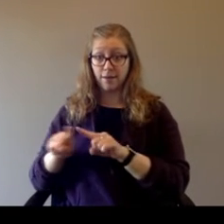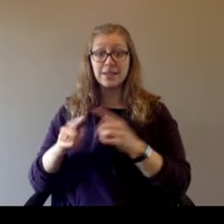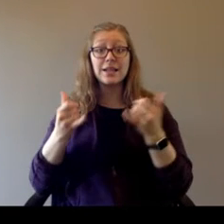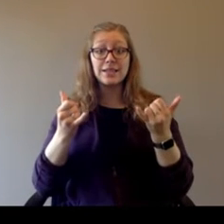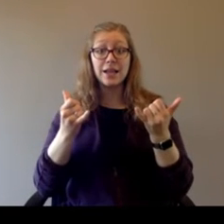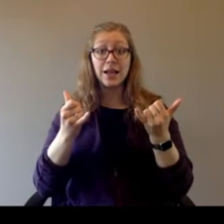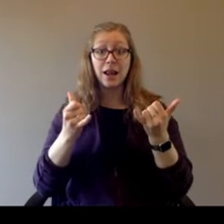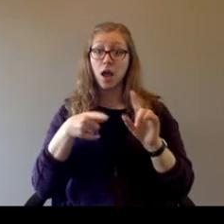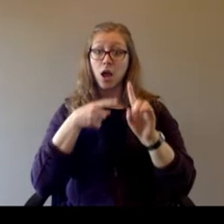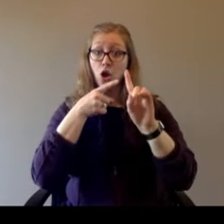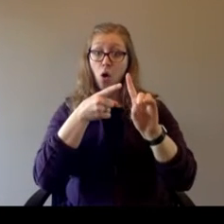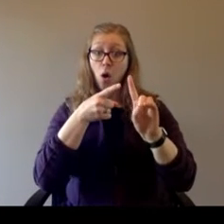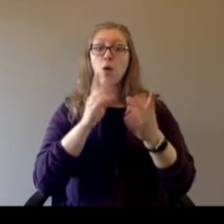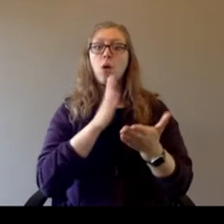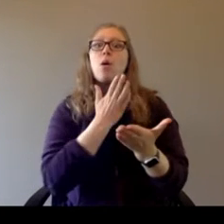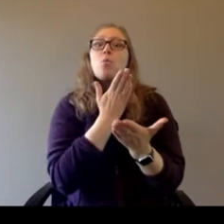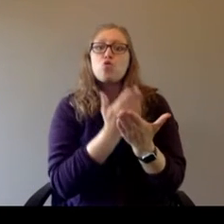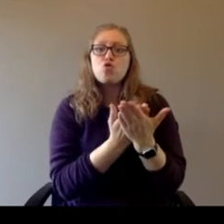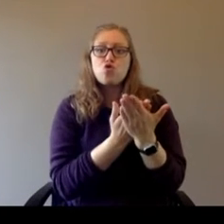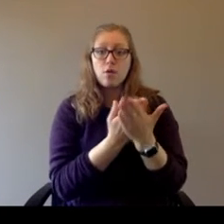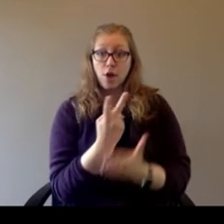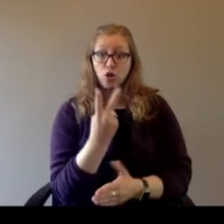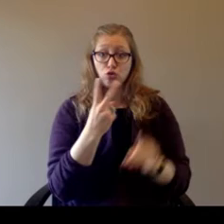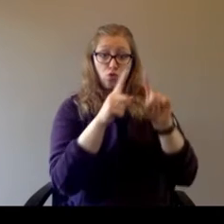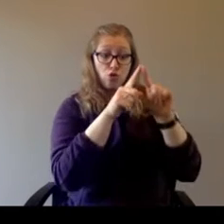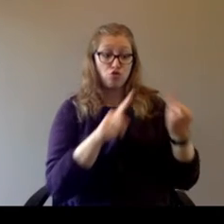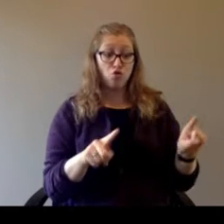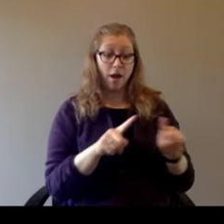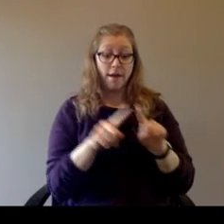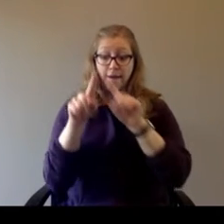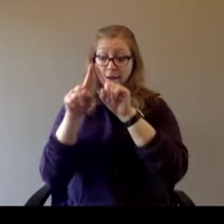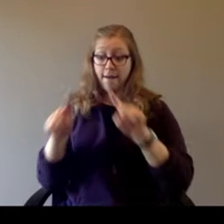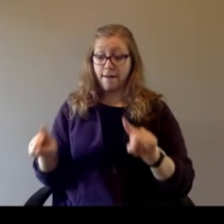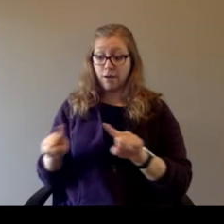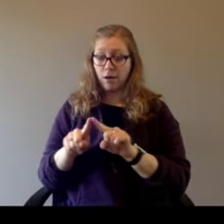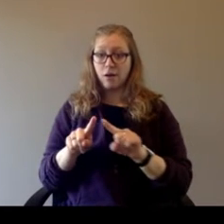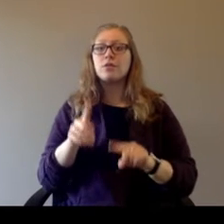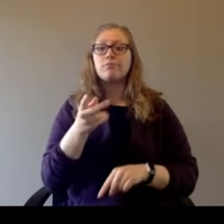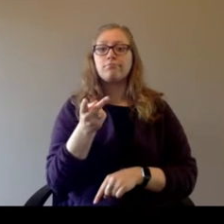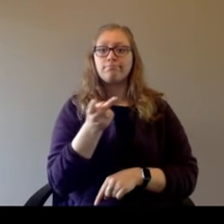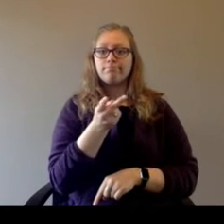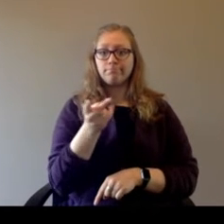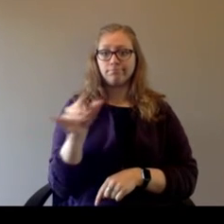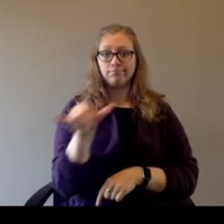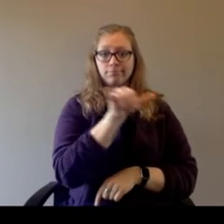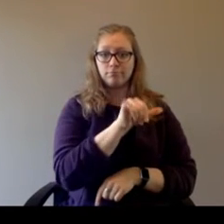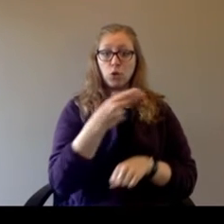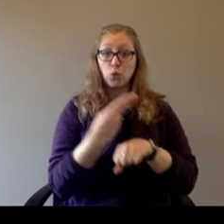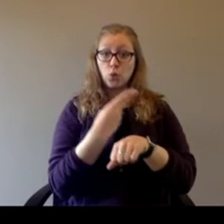using the definition of congruence. And we're also going to use the properties of congruence to help us solve